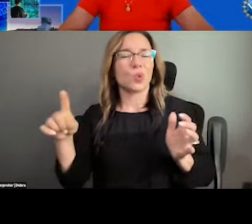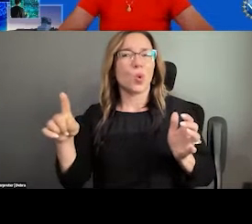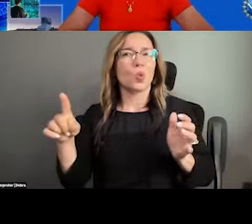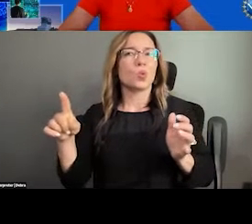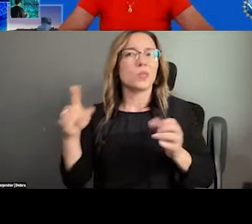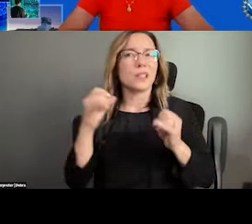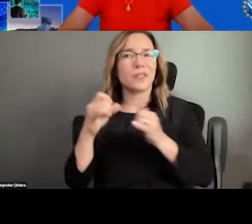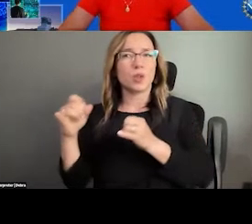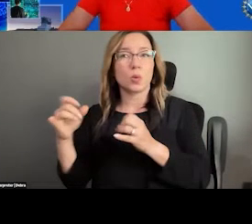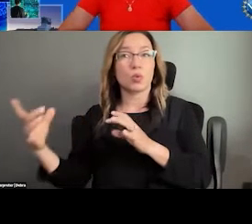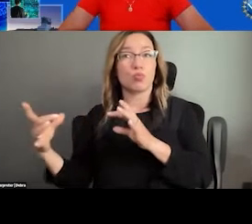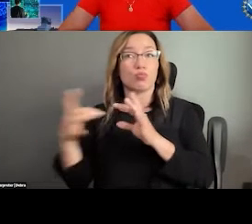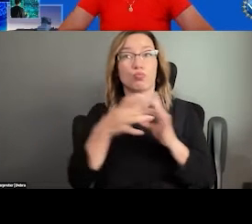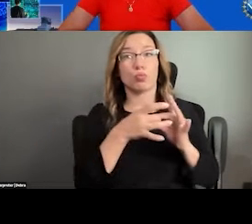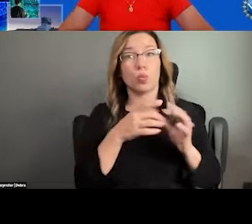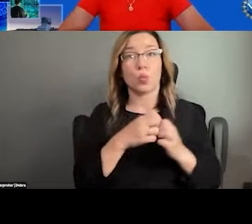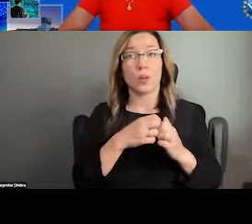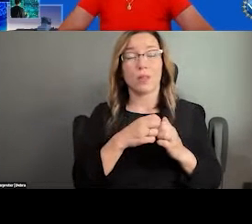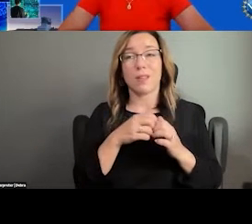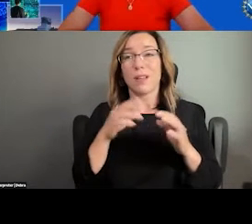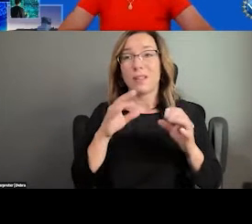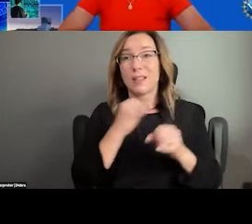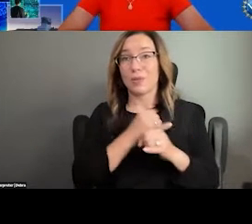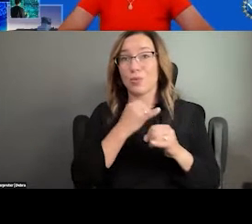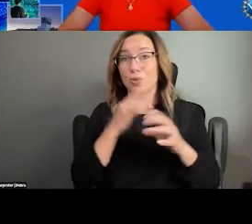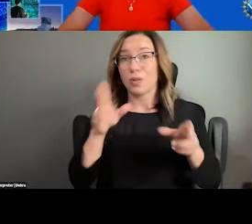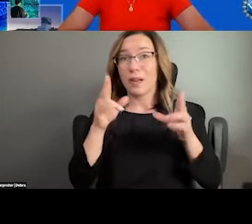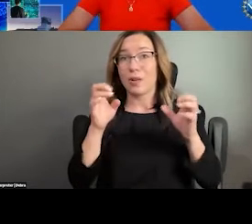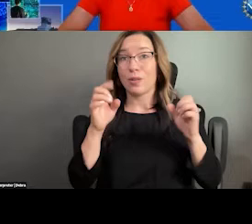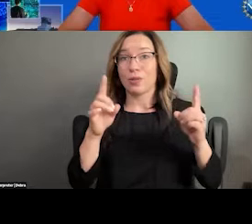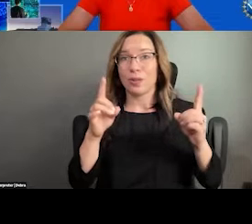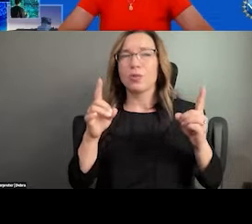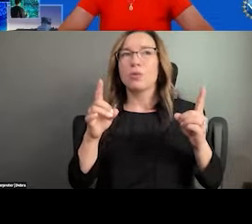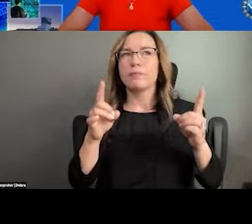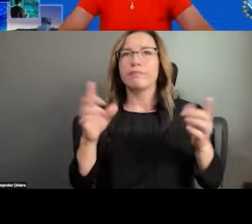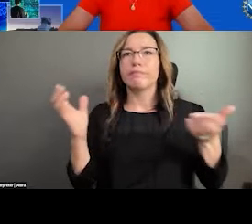an institution of higher education to submit that proposal.